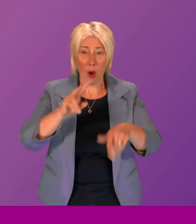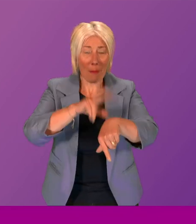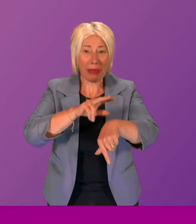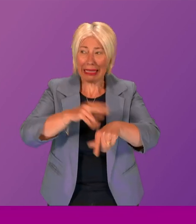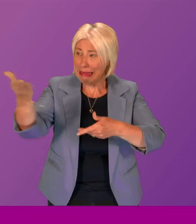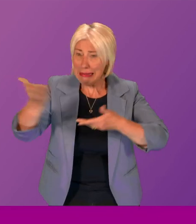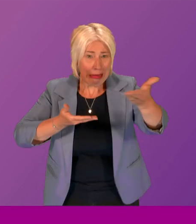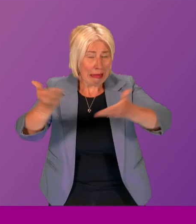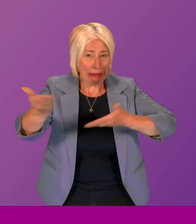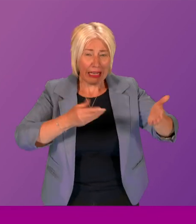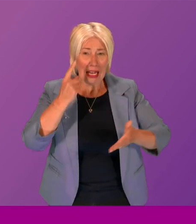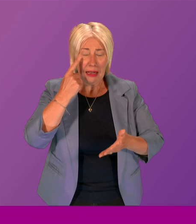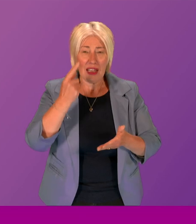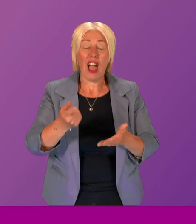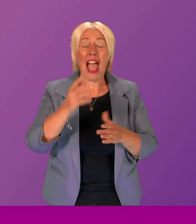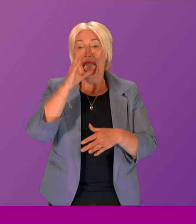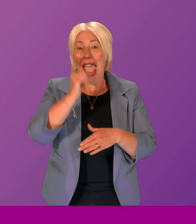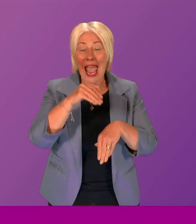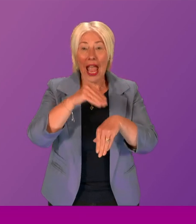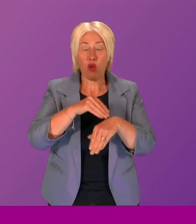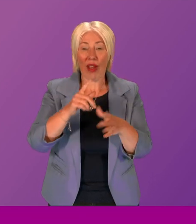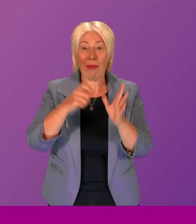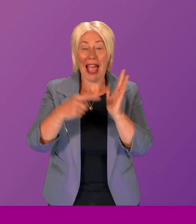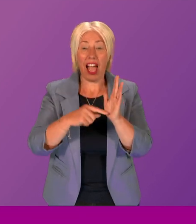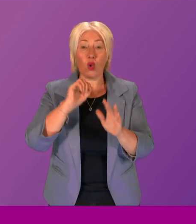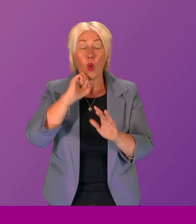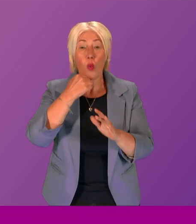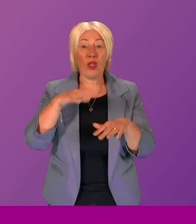many others. The hate crime act will come into force on April fool’s day,